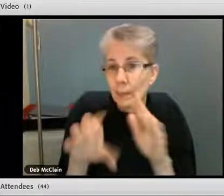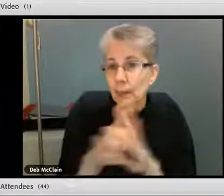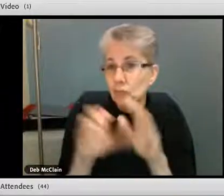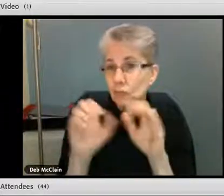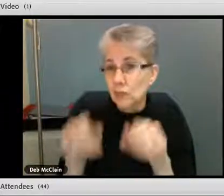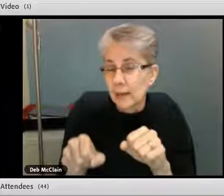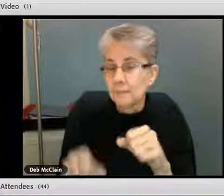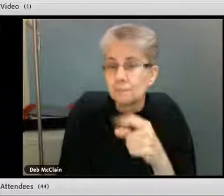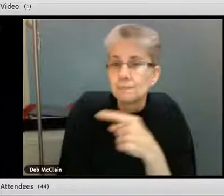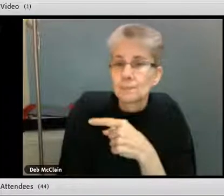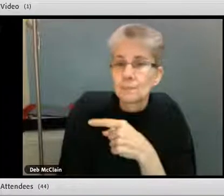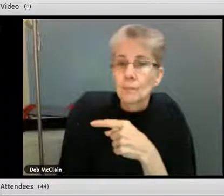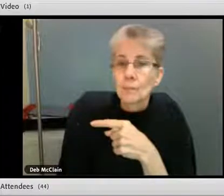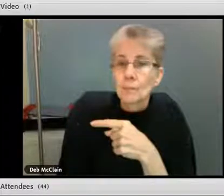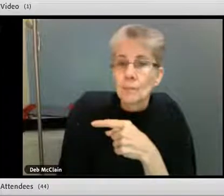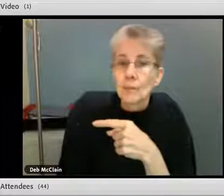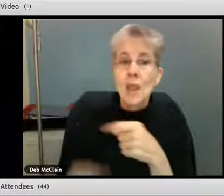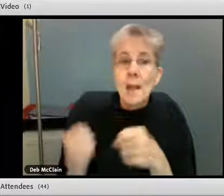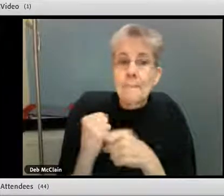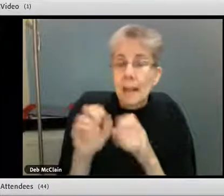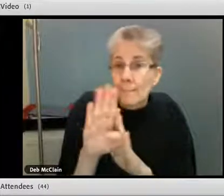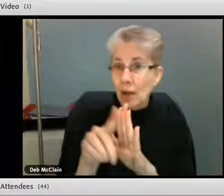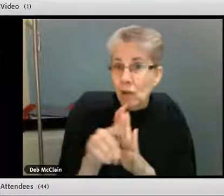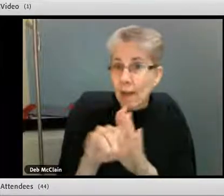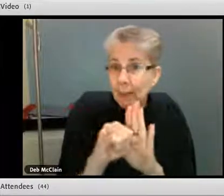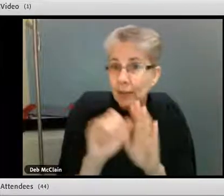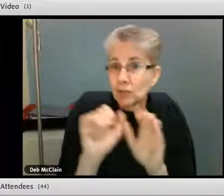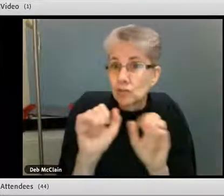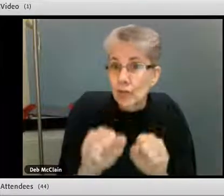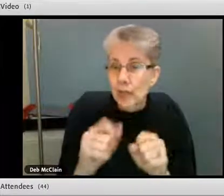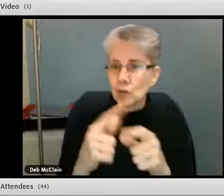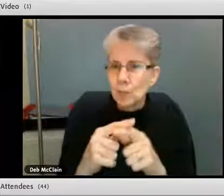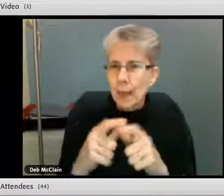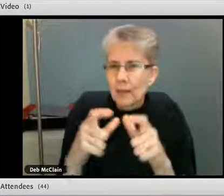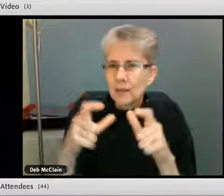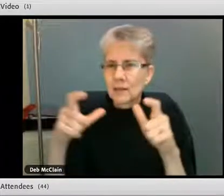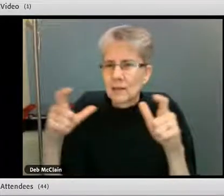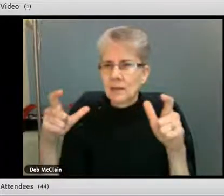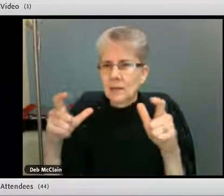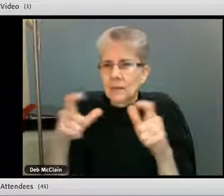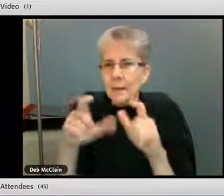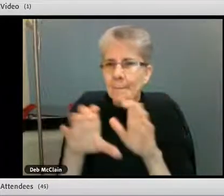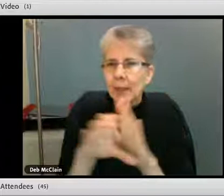which you can resize the image to be the full background, or you can create a background image straight out.